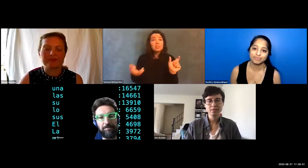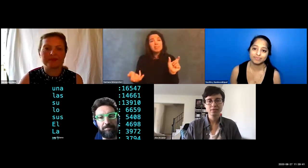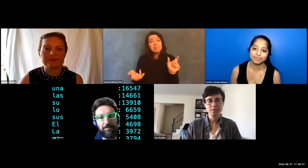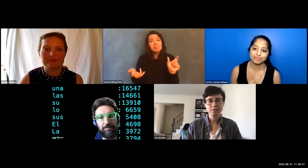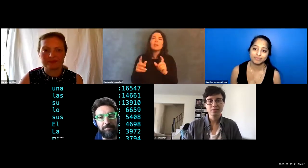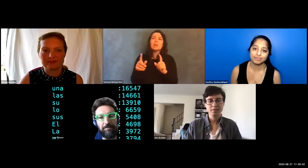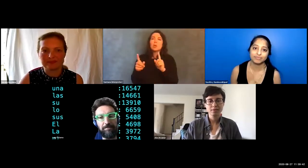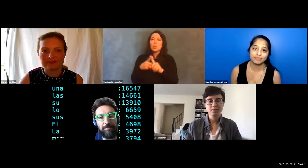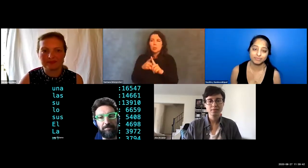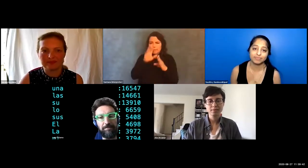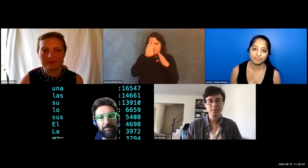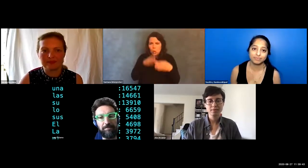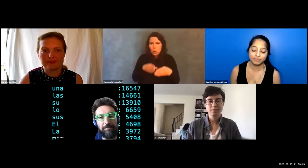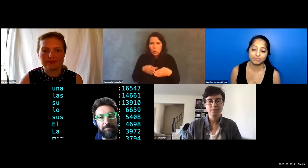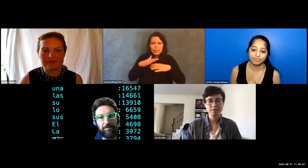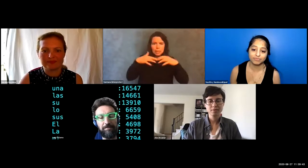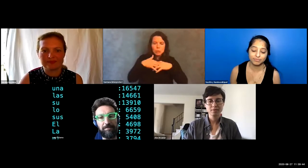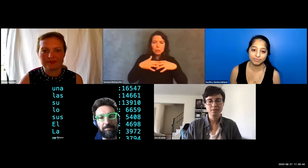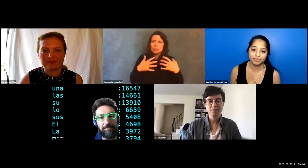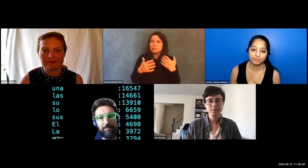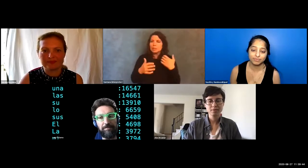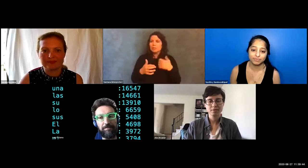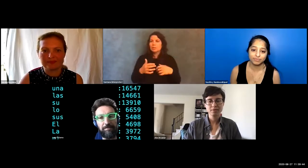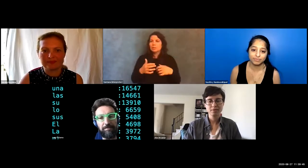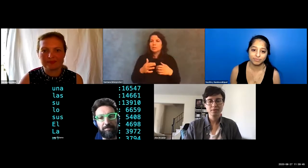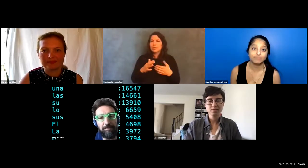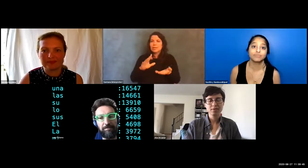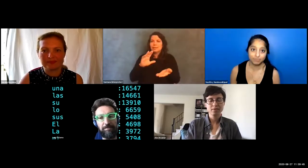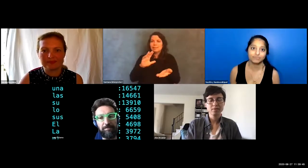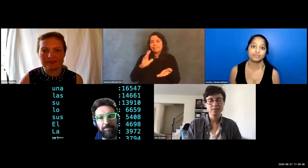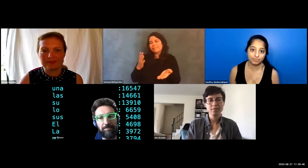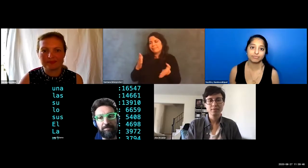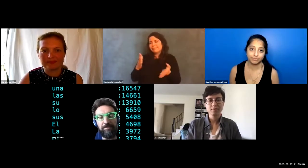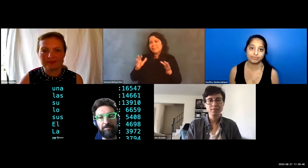indigenous and endangered languages I think it's important not to be too categorical because